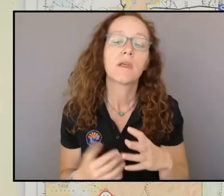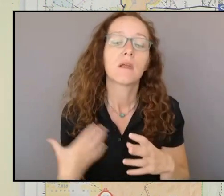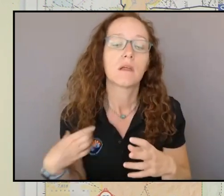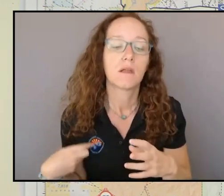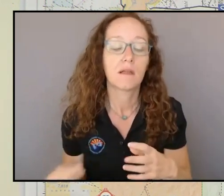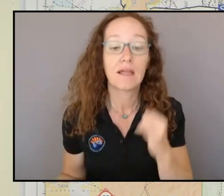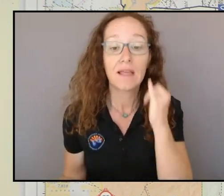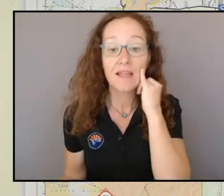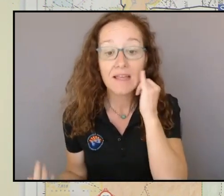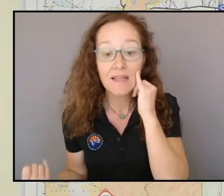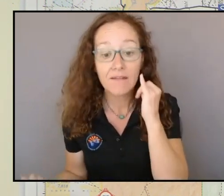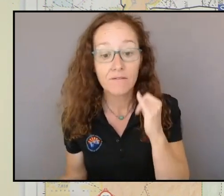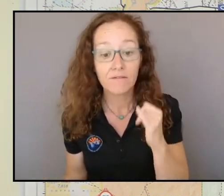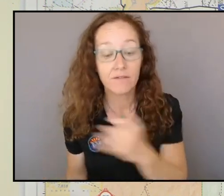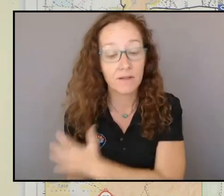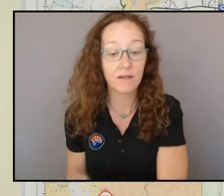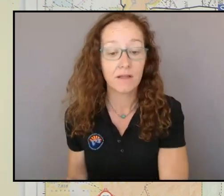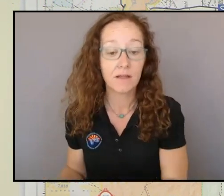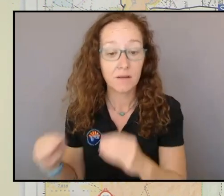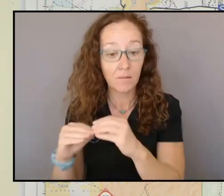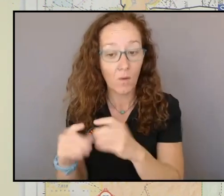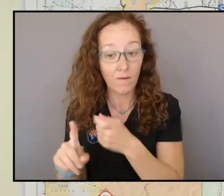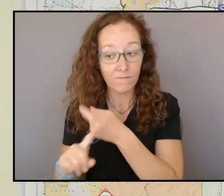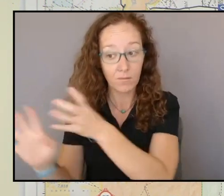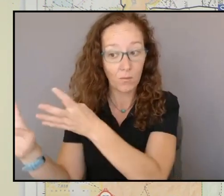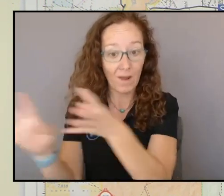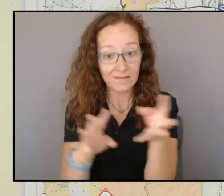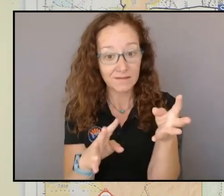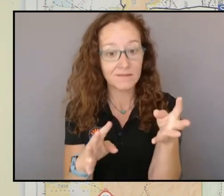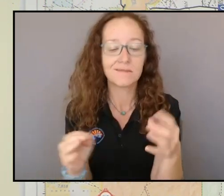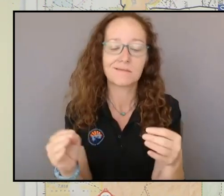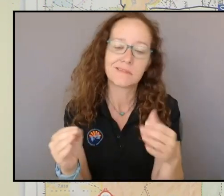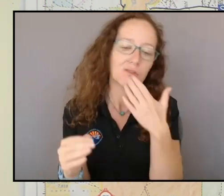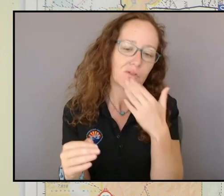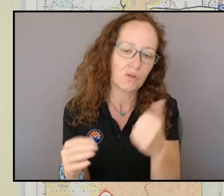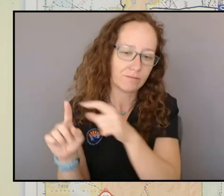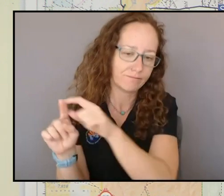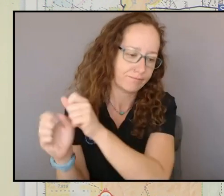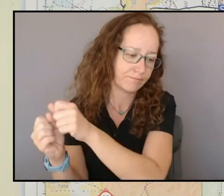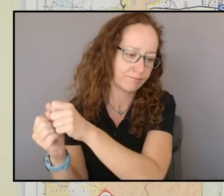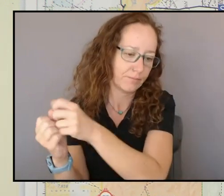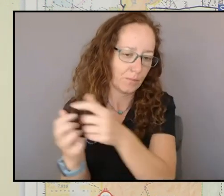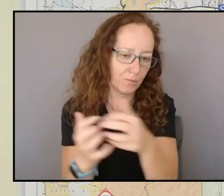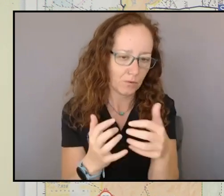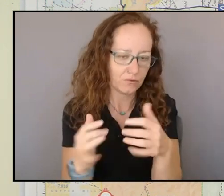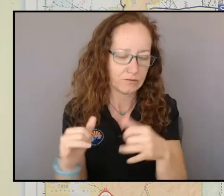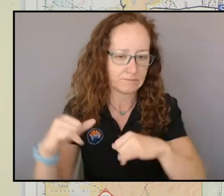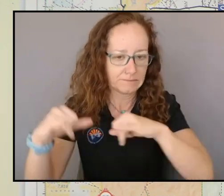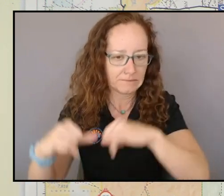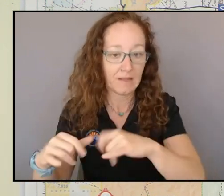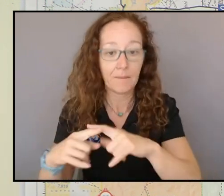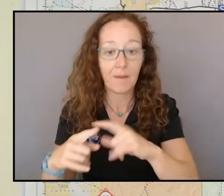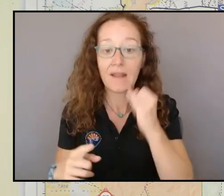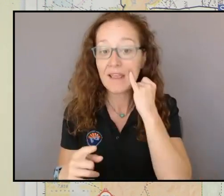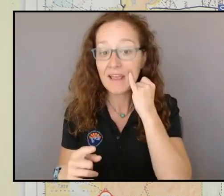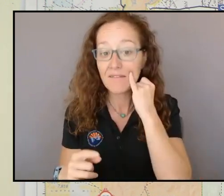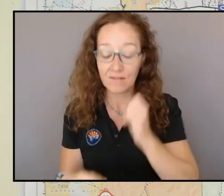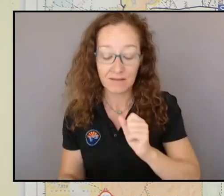the area that's already been burned and secured. More southerly is bad. It'll increase the potential that it moves